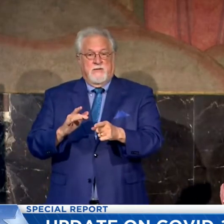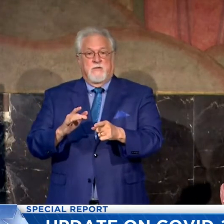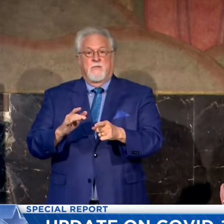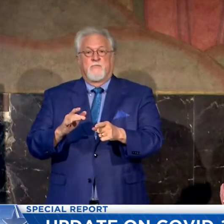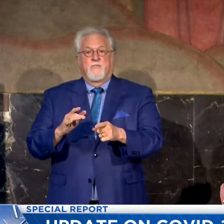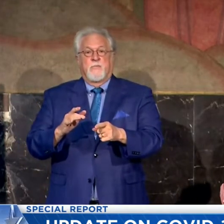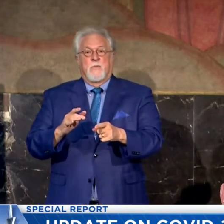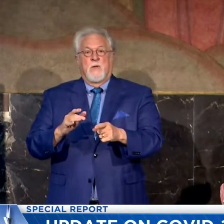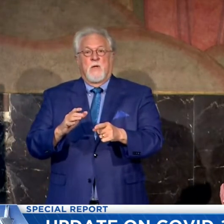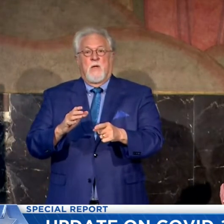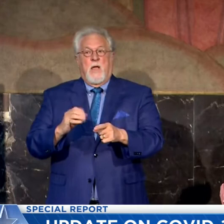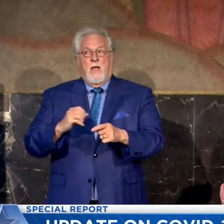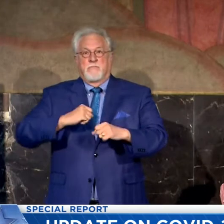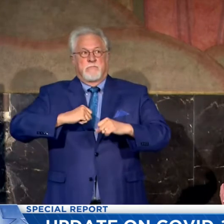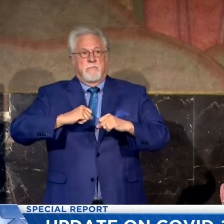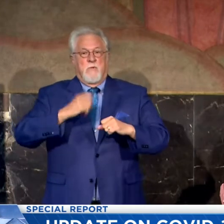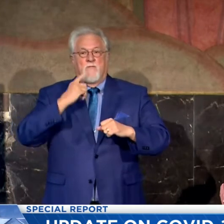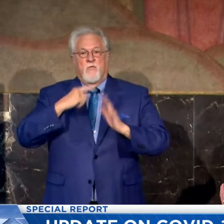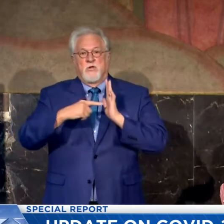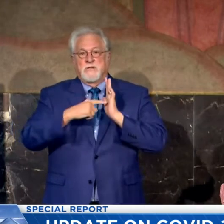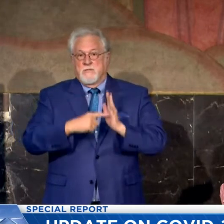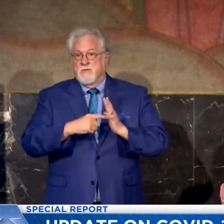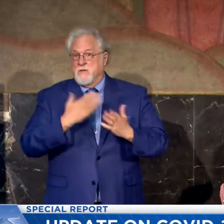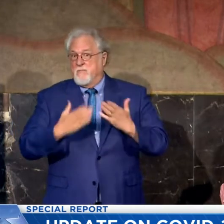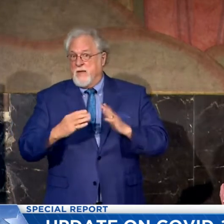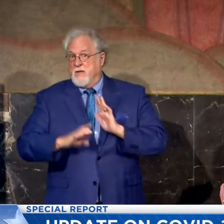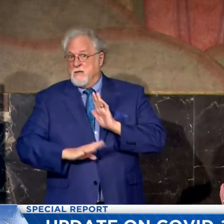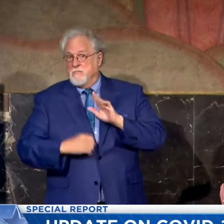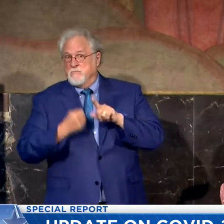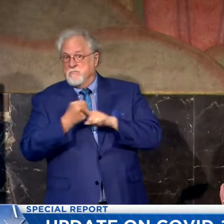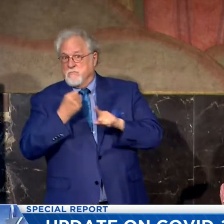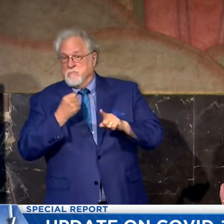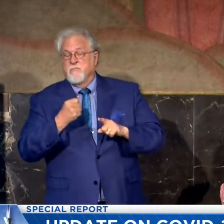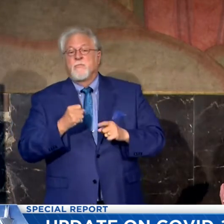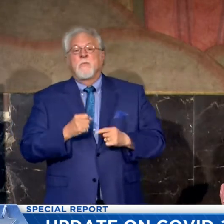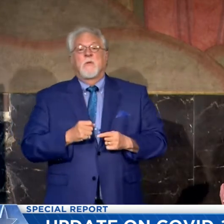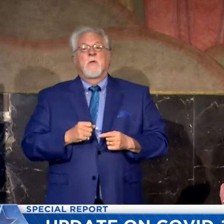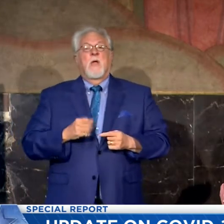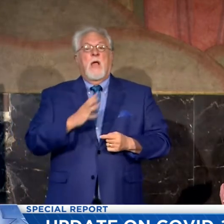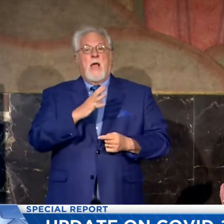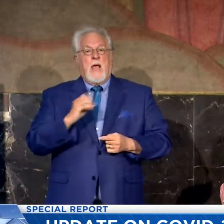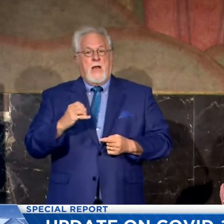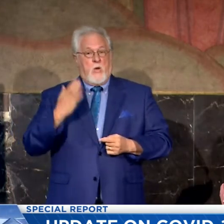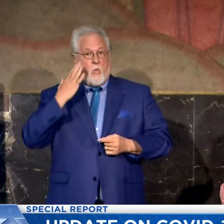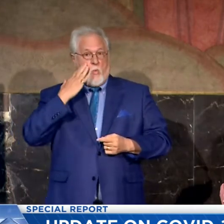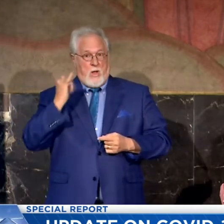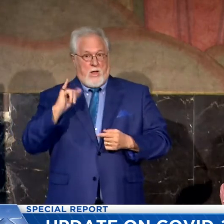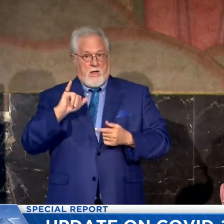ABOUT MAKING SURE THEY ARE LIMITING CONTACT AND ON GUARD